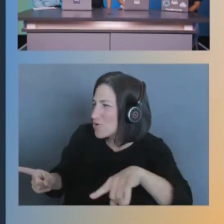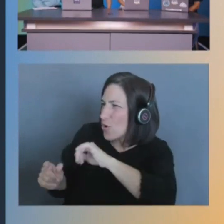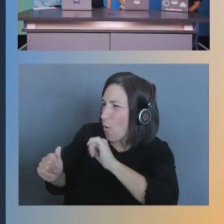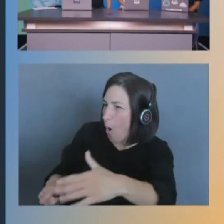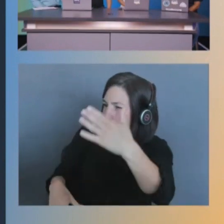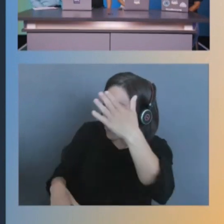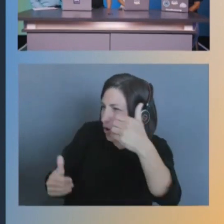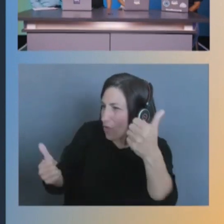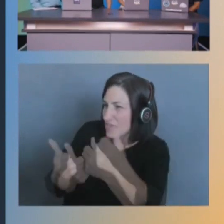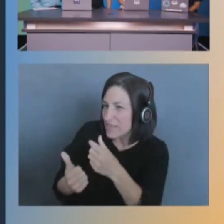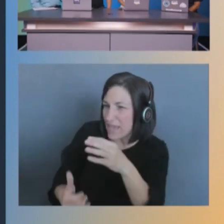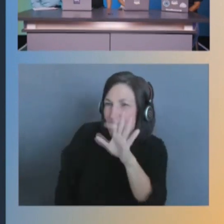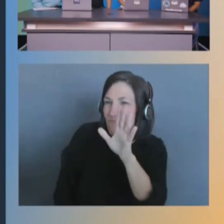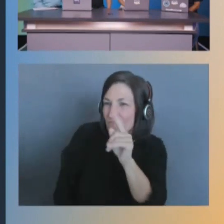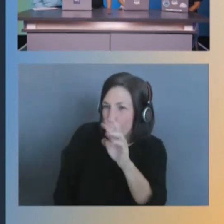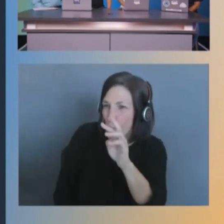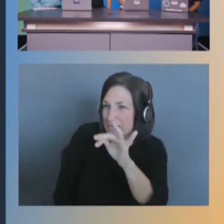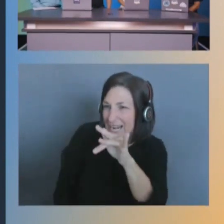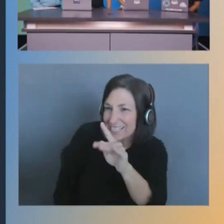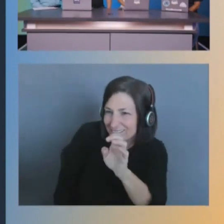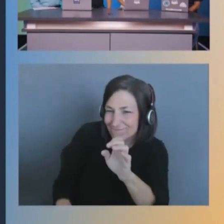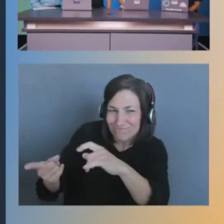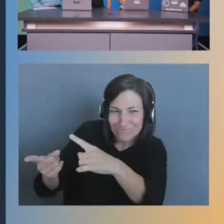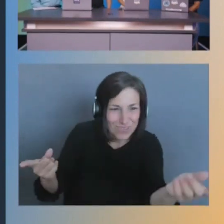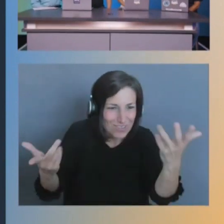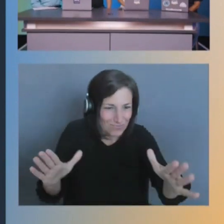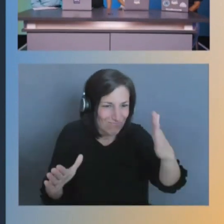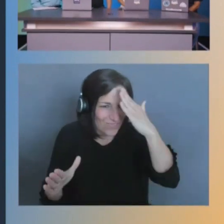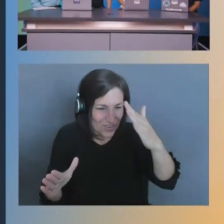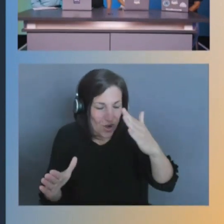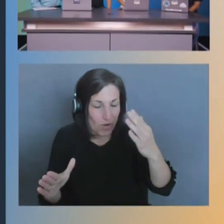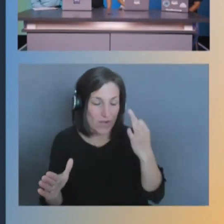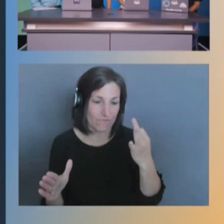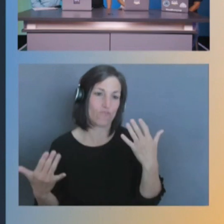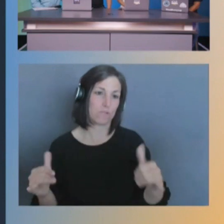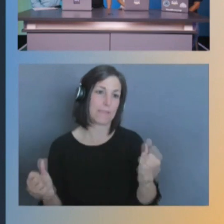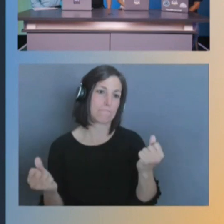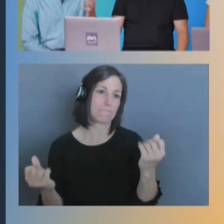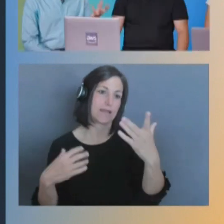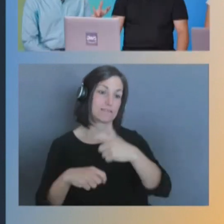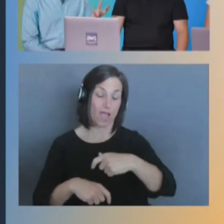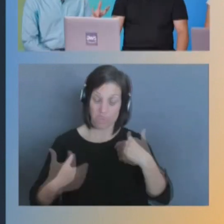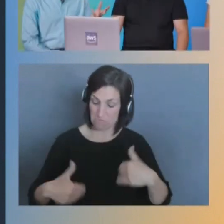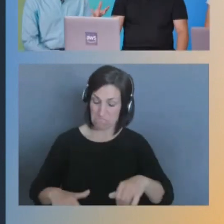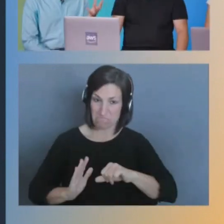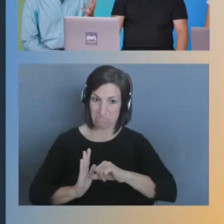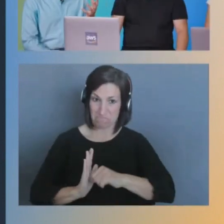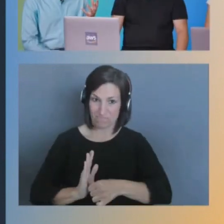and those of us who have played "Fortnite" a million times, it's kind of impressive that you can see the complexity of that game,